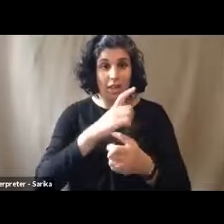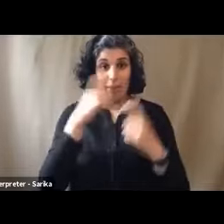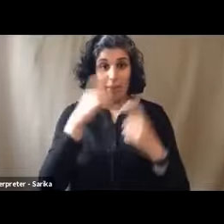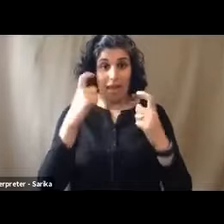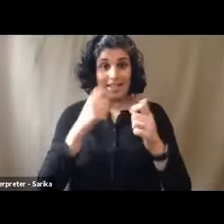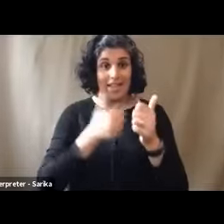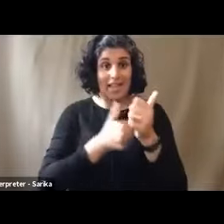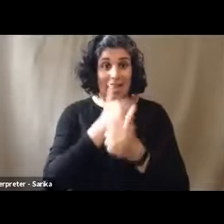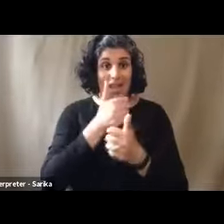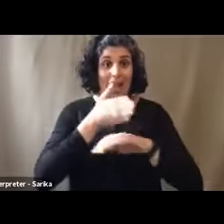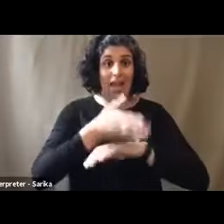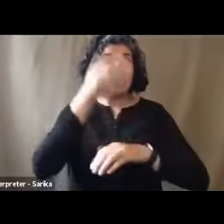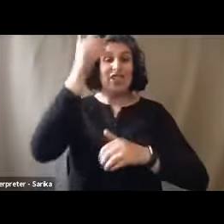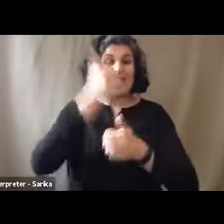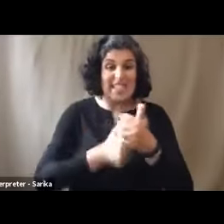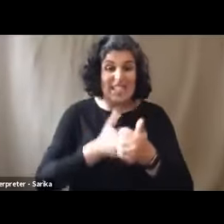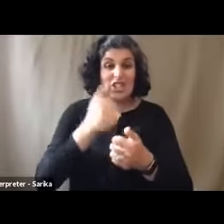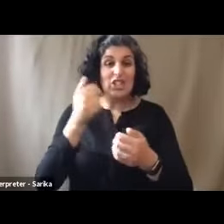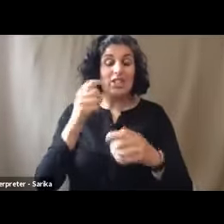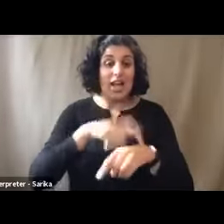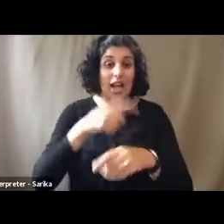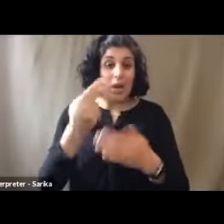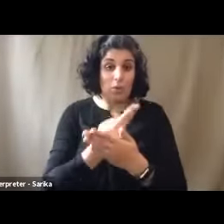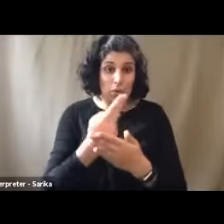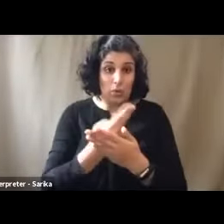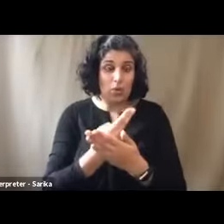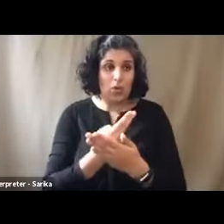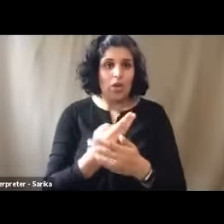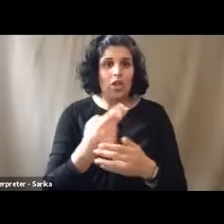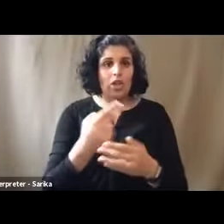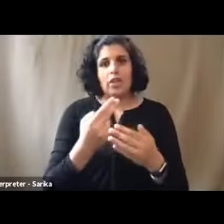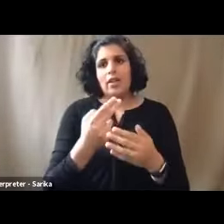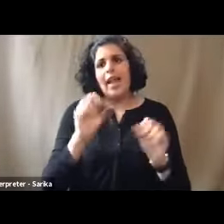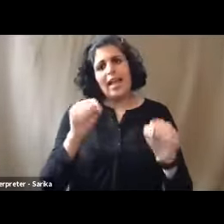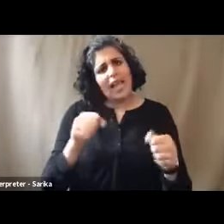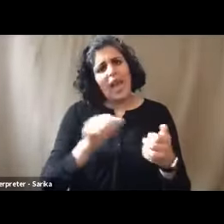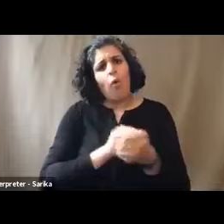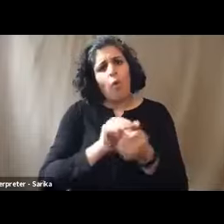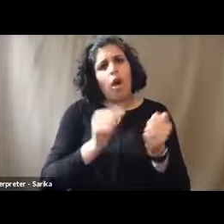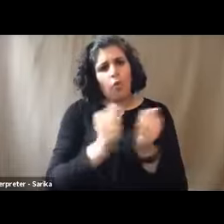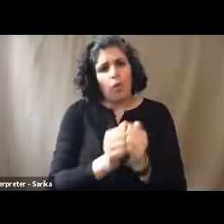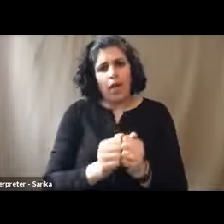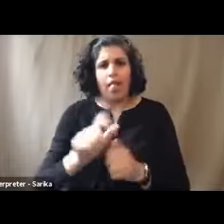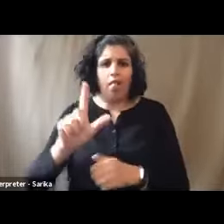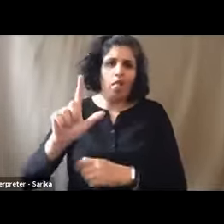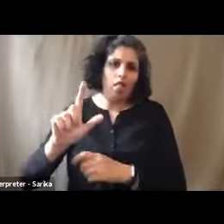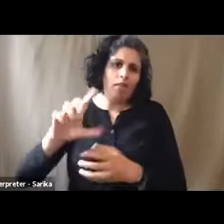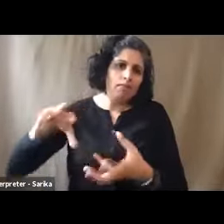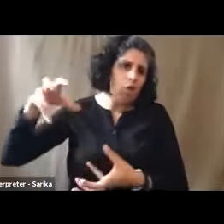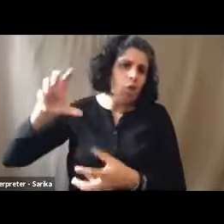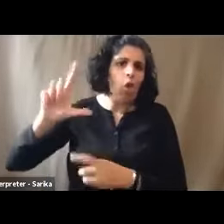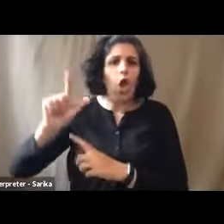And you can wash it with your laundry, or wash it in a washing machine or by hand.